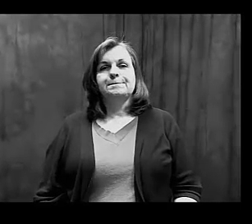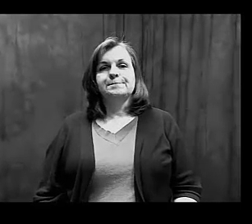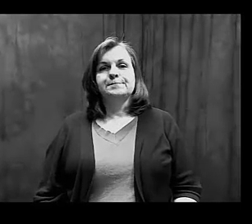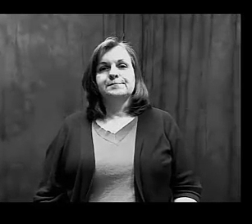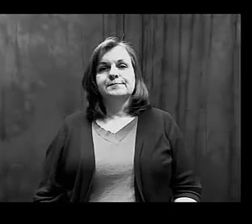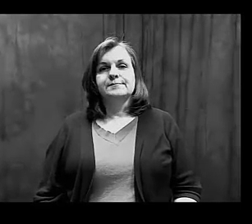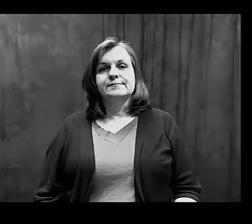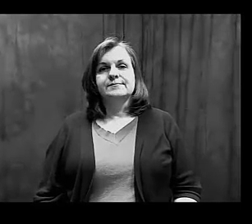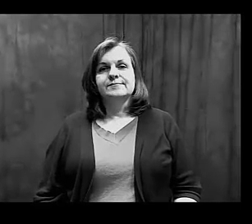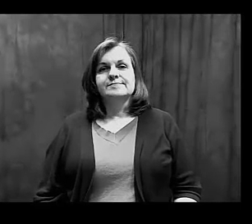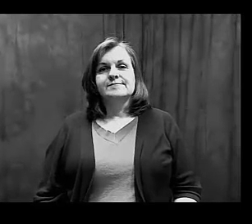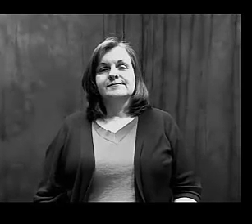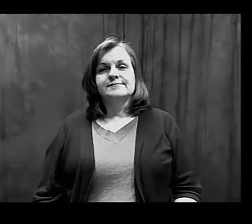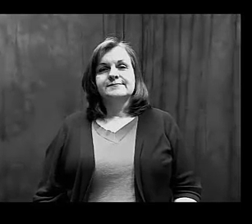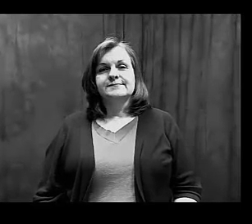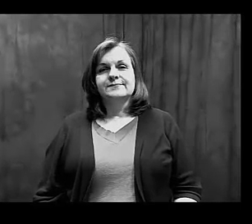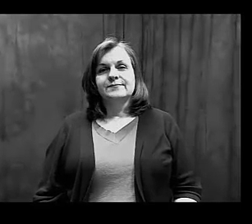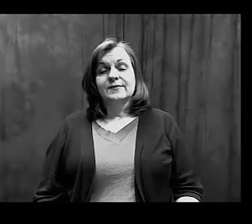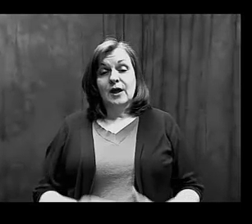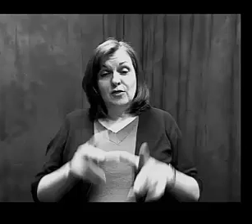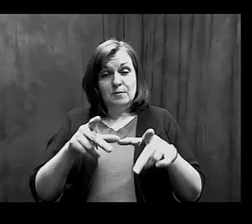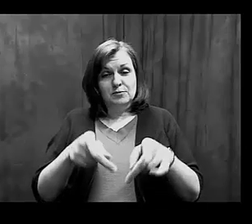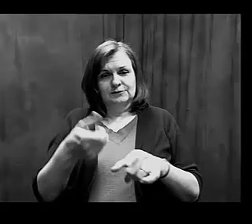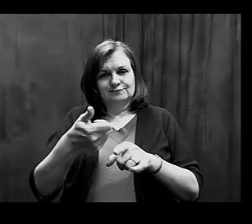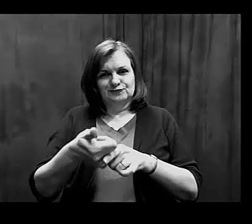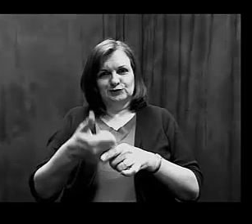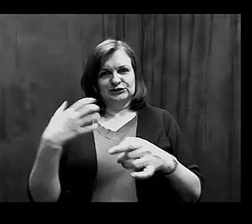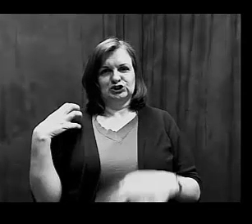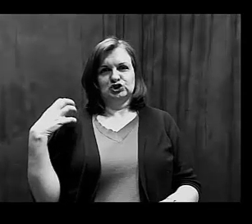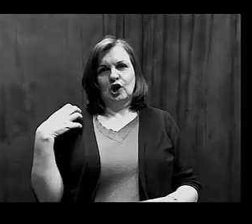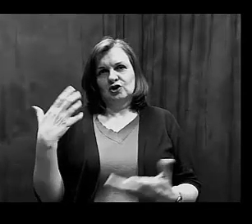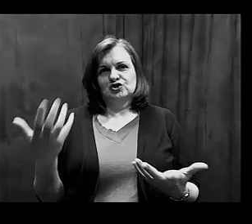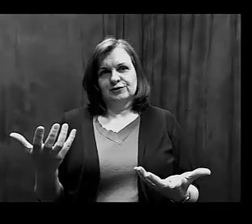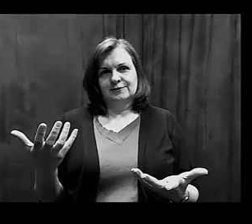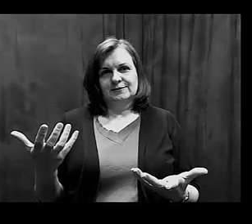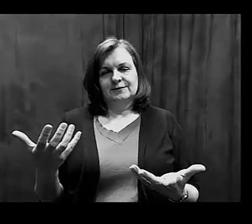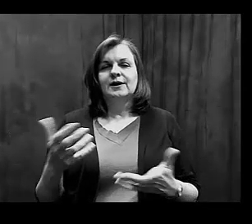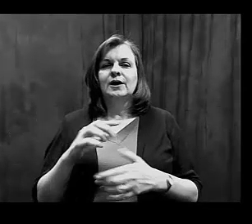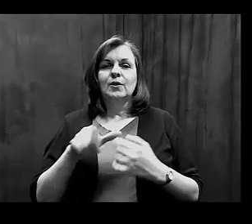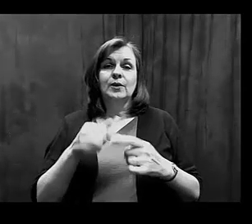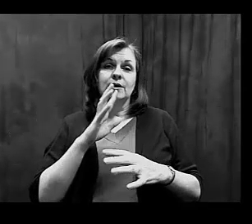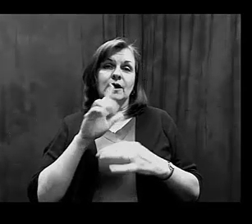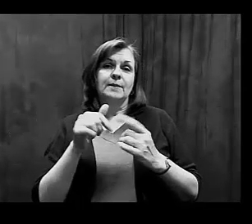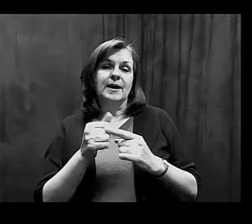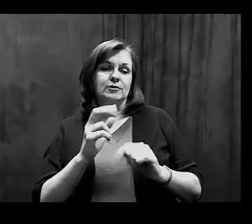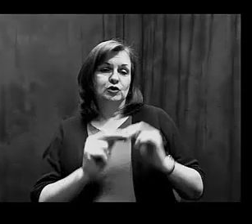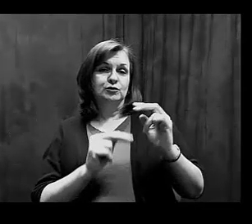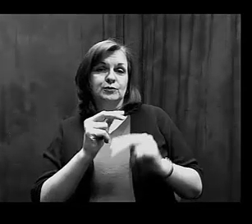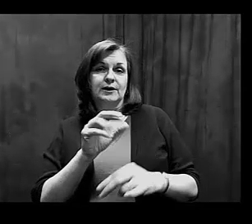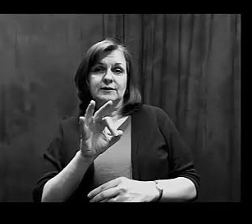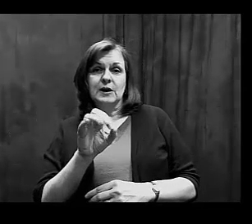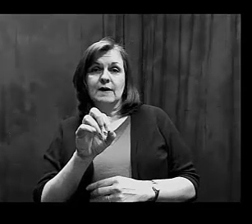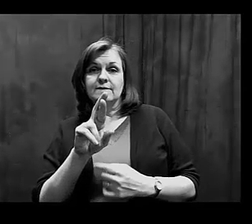the person in charge right?? when we talk about somebody like a construction foreman or forewomen were looking at someone in charge